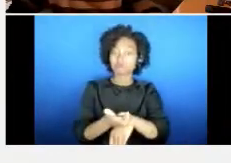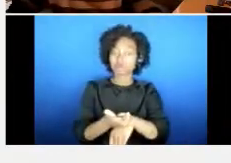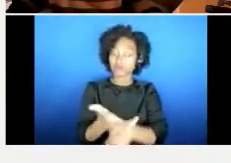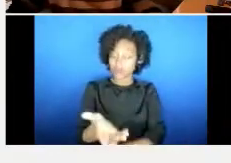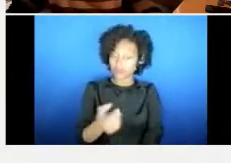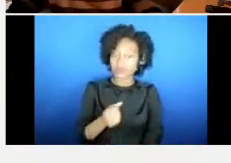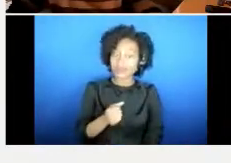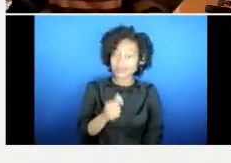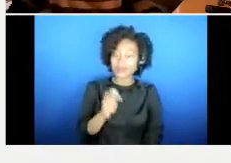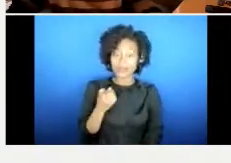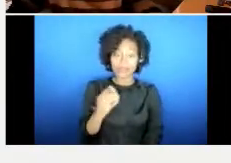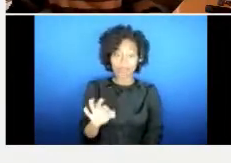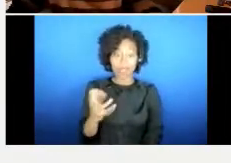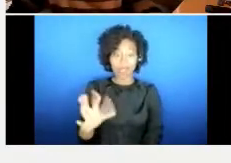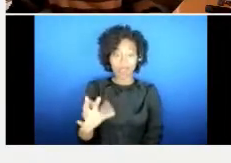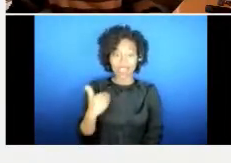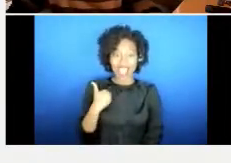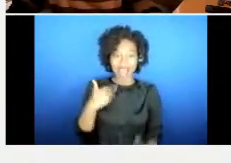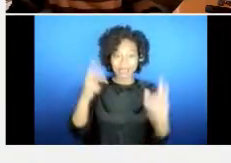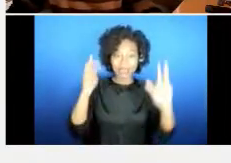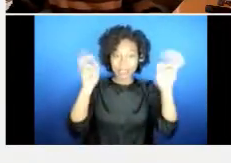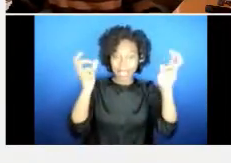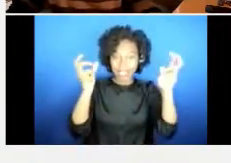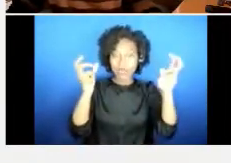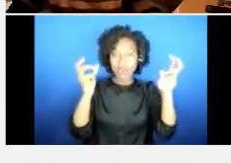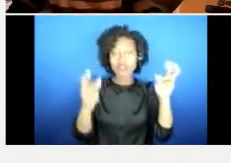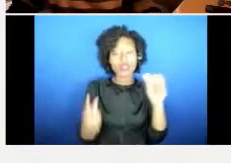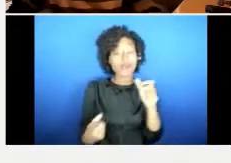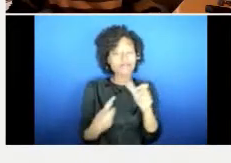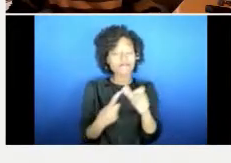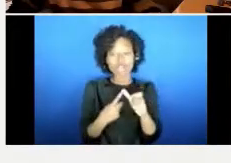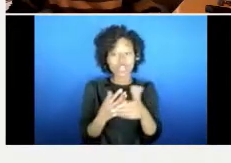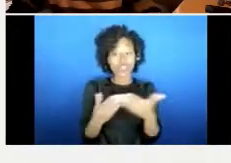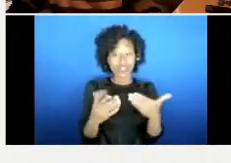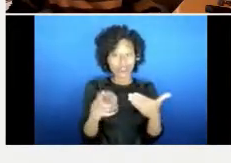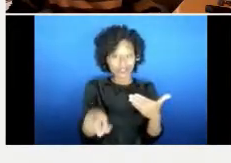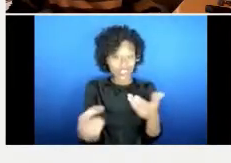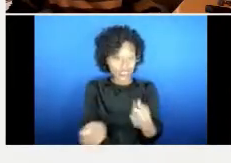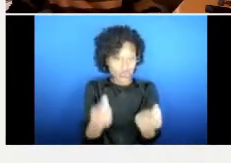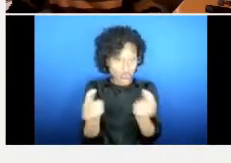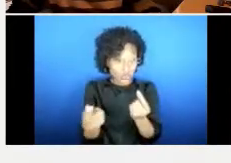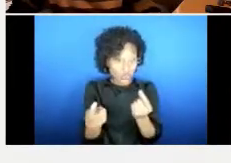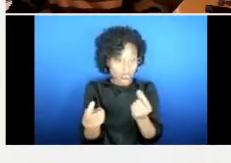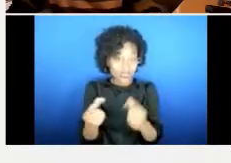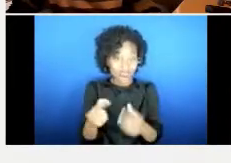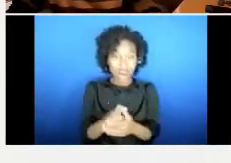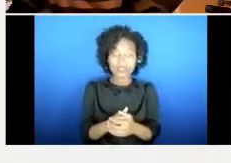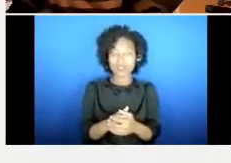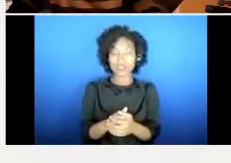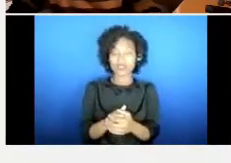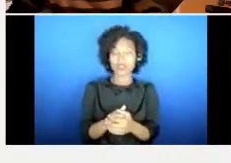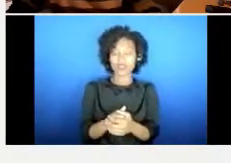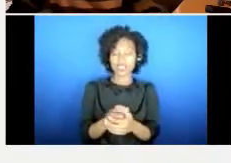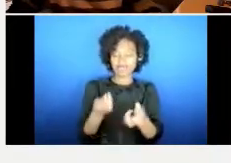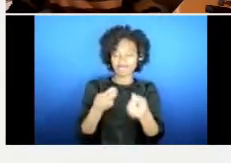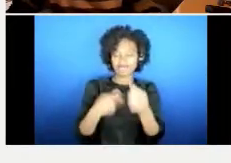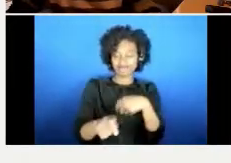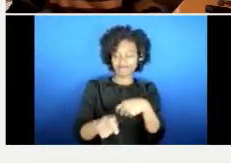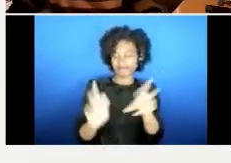there is a title. The first thing you need to do is change that title, and to do that,